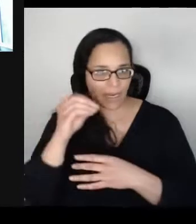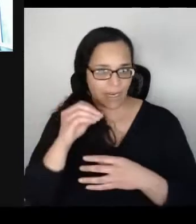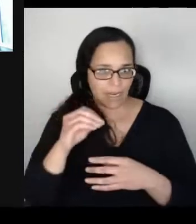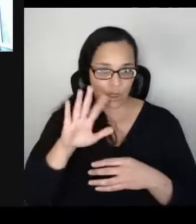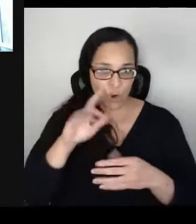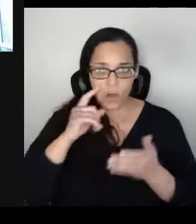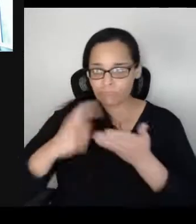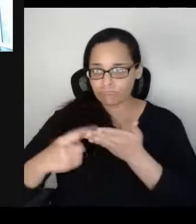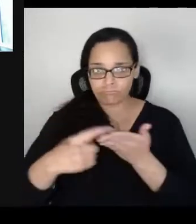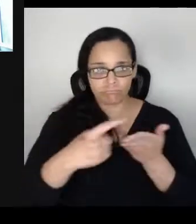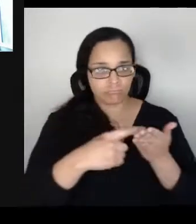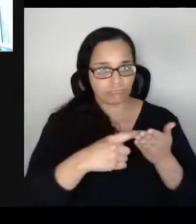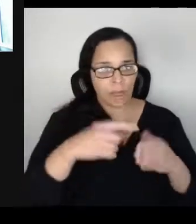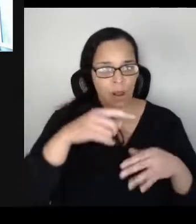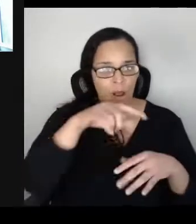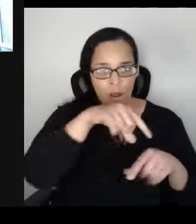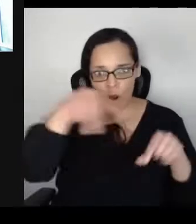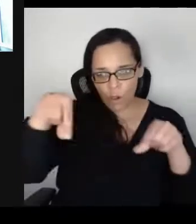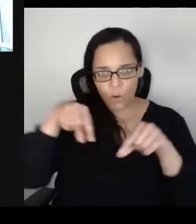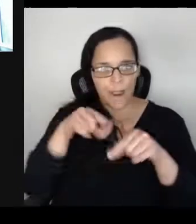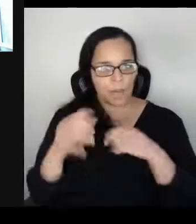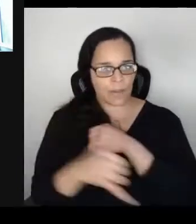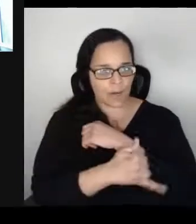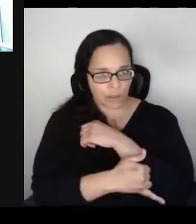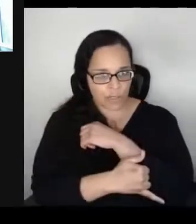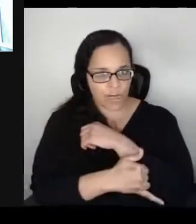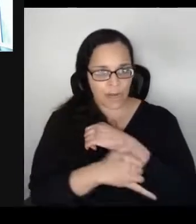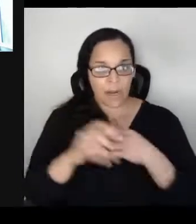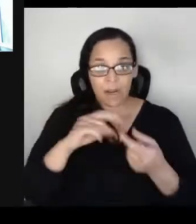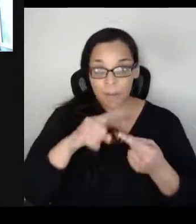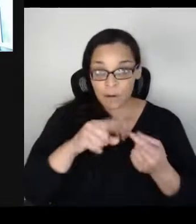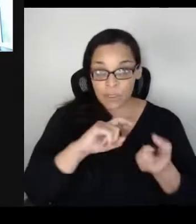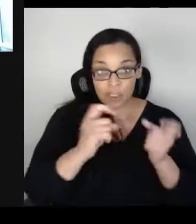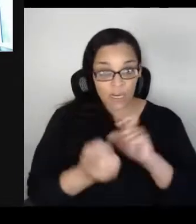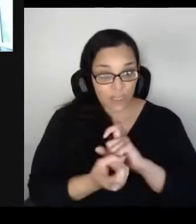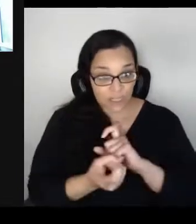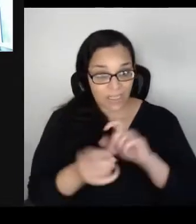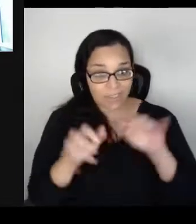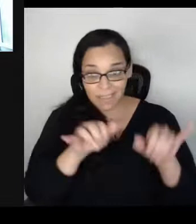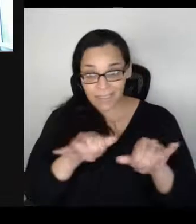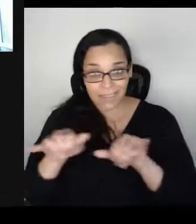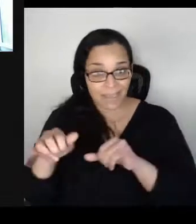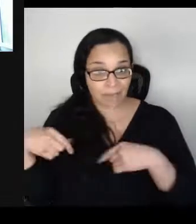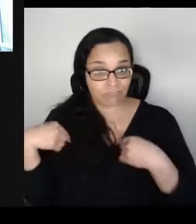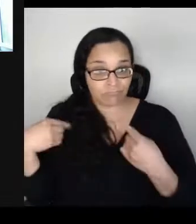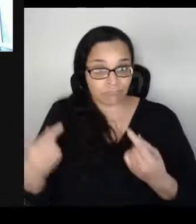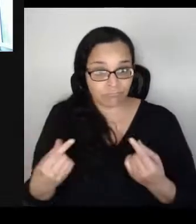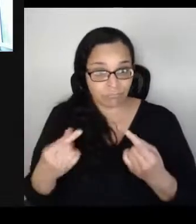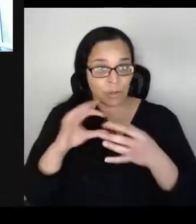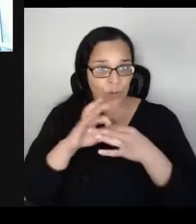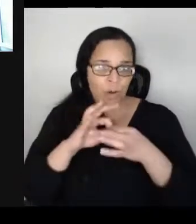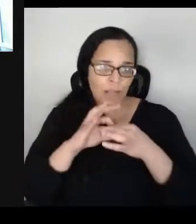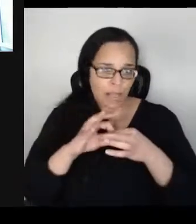of what has changed and what has remained the same under the Biden administration, you know